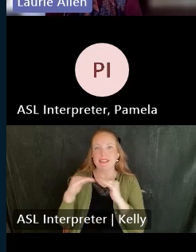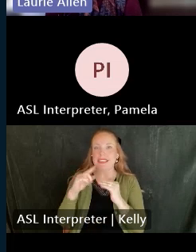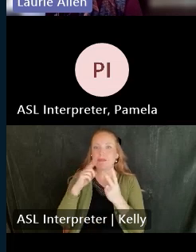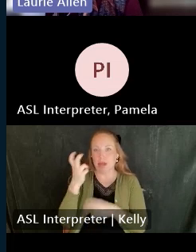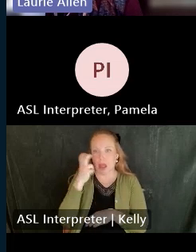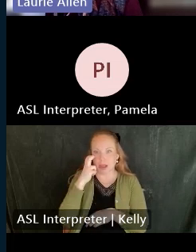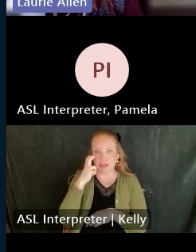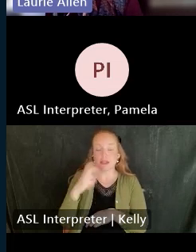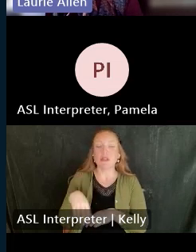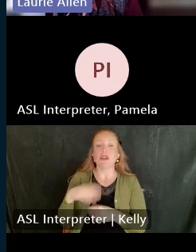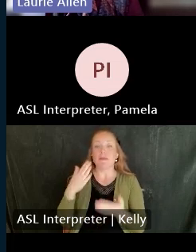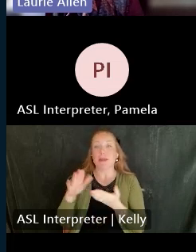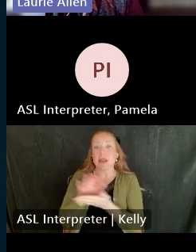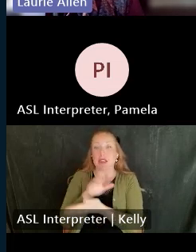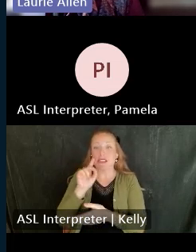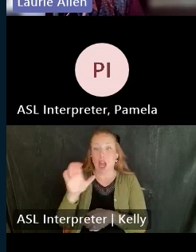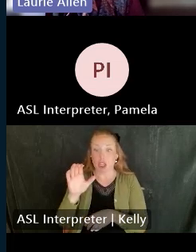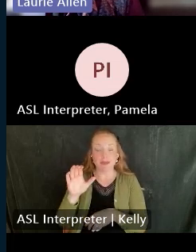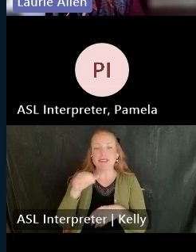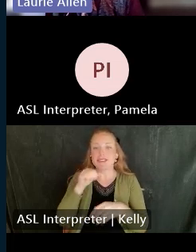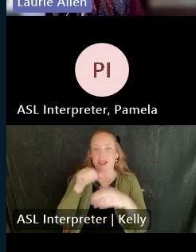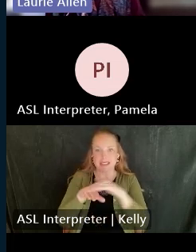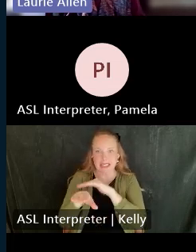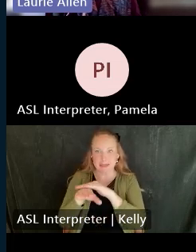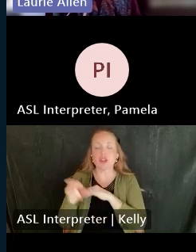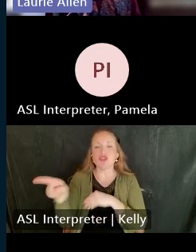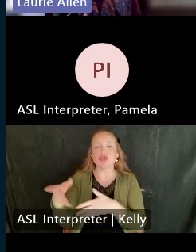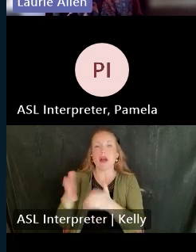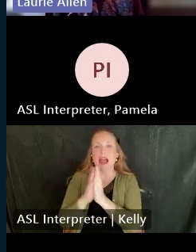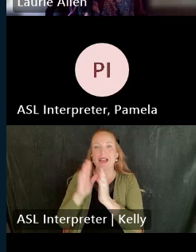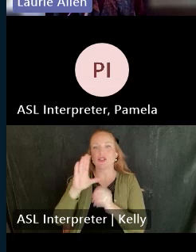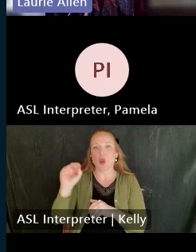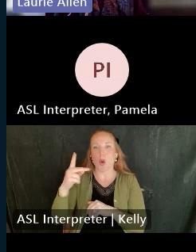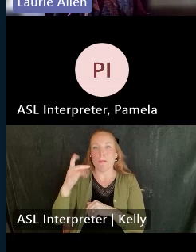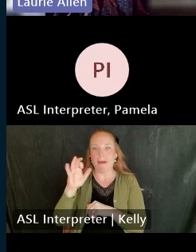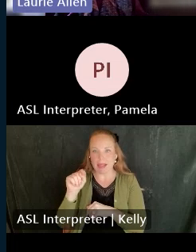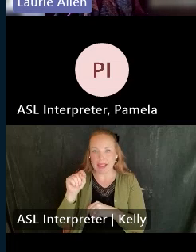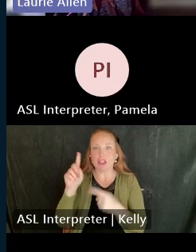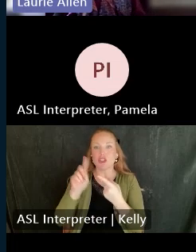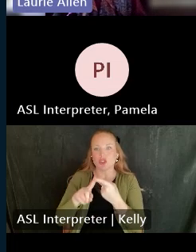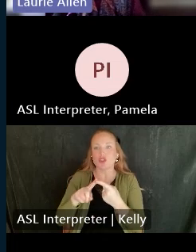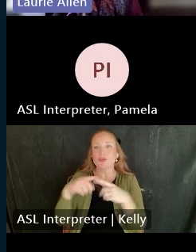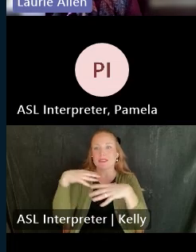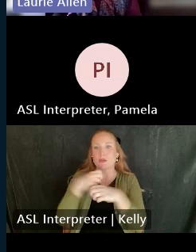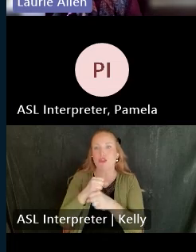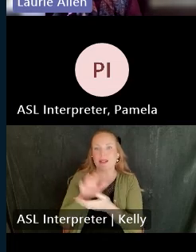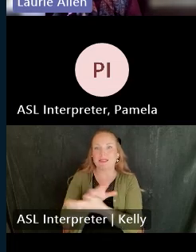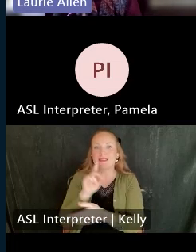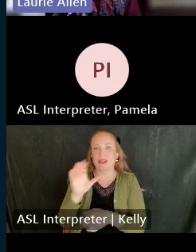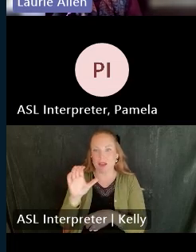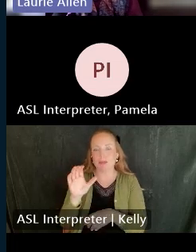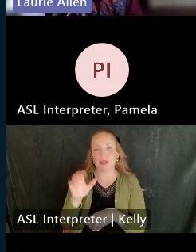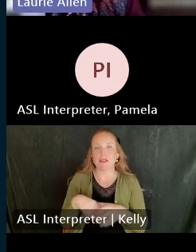she'll ask Copilot to summarize it, and it does so in an accessible way. Another colleague would say that he, for the first time